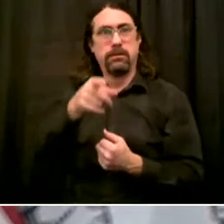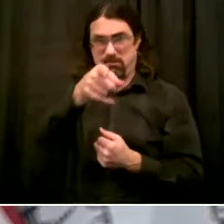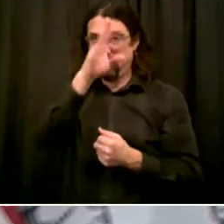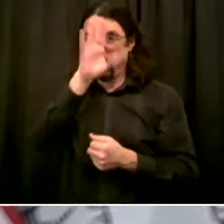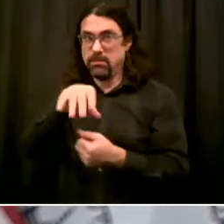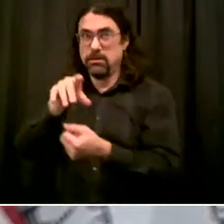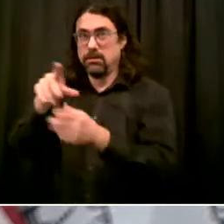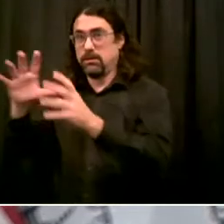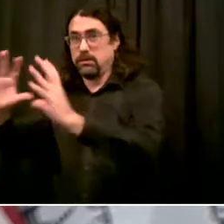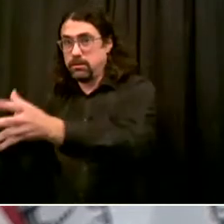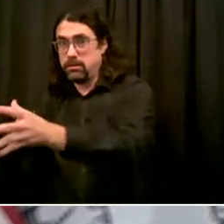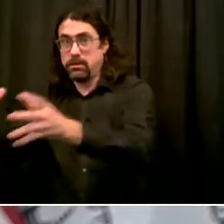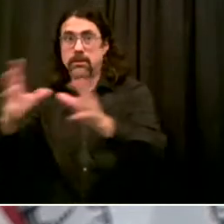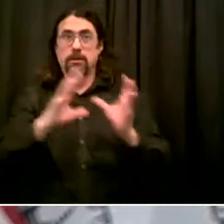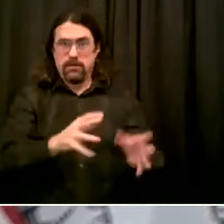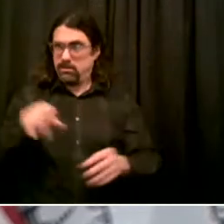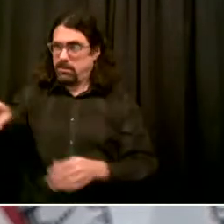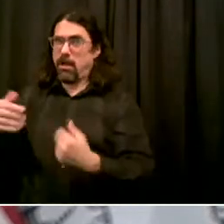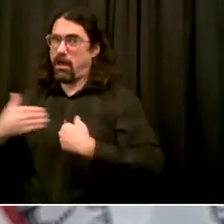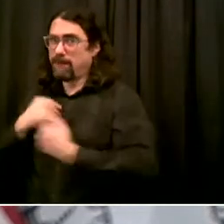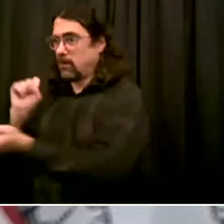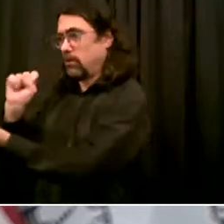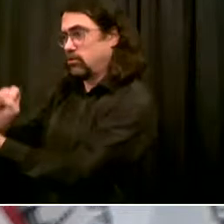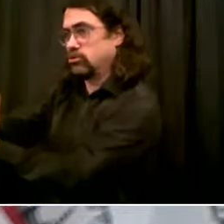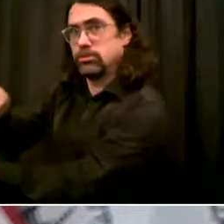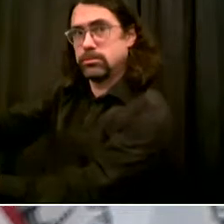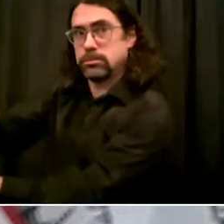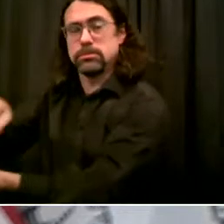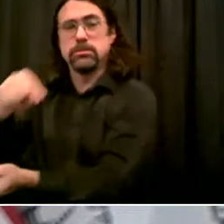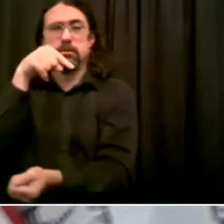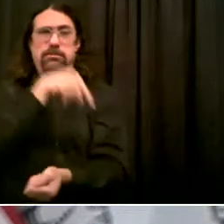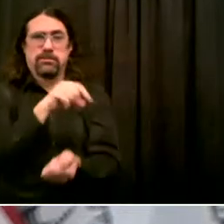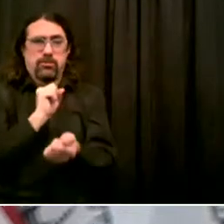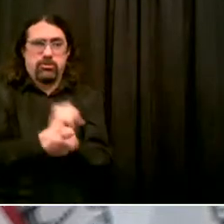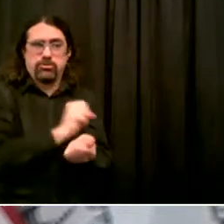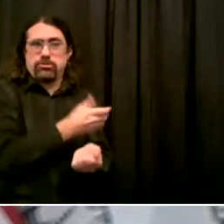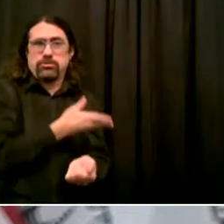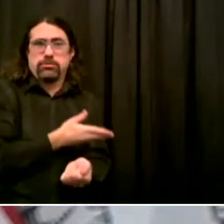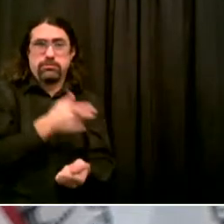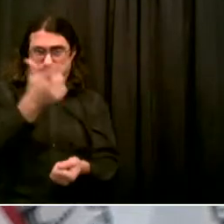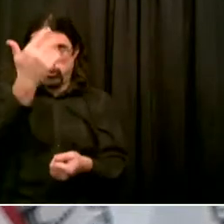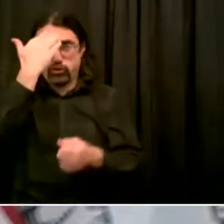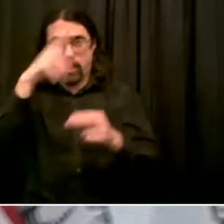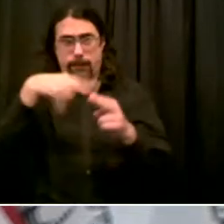AND WHERER EYOU ARE WHERE THERE WERE TWO DIFFERENT ARREST INCIDENTS? FIRST OF ALL, LOOK, IT'S AN TREXAOAOINRDARARTY IMIME IN HIS